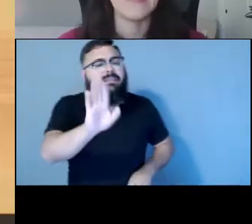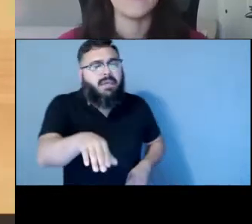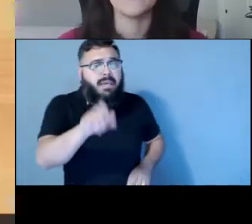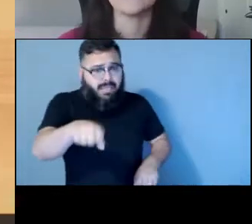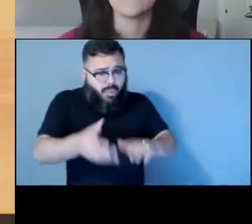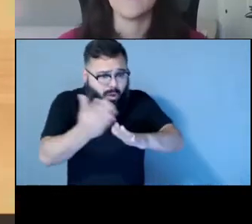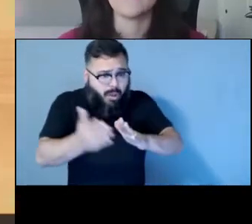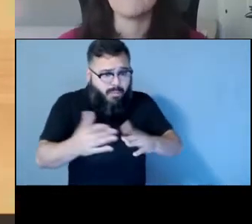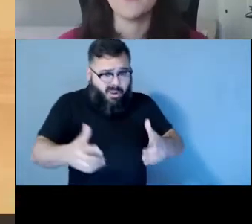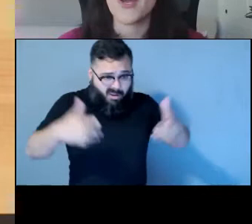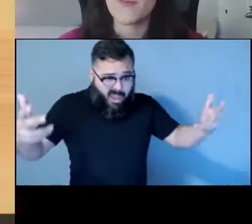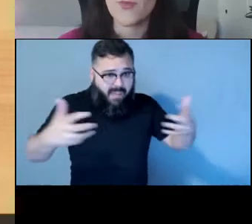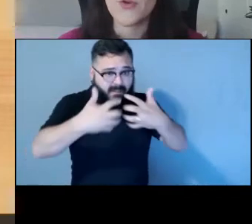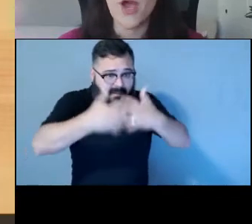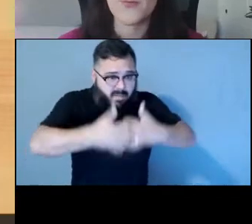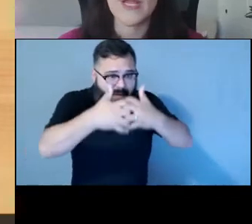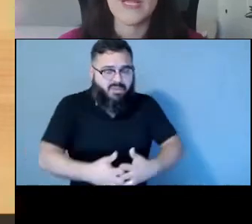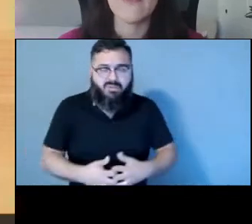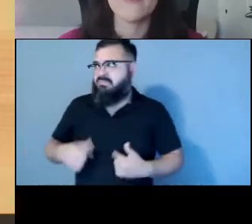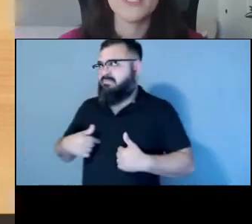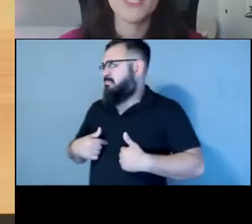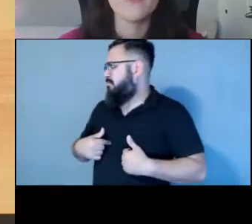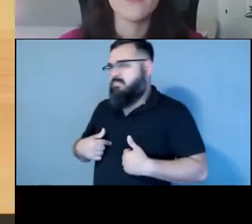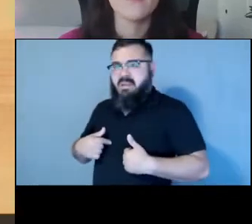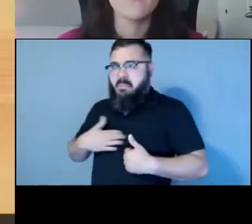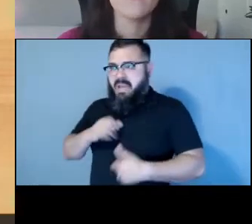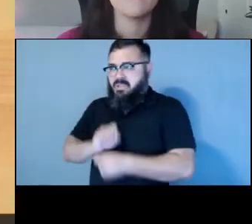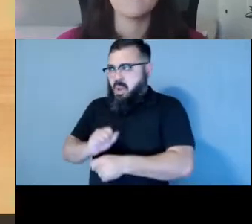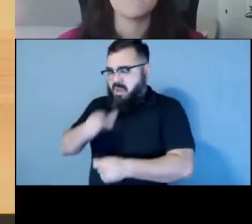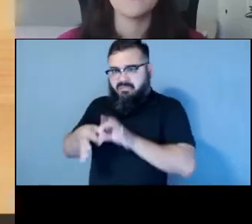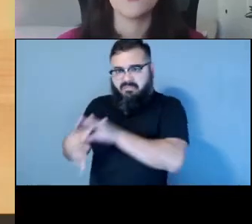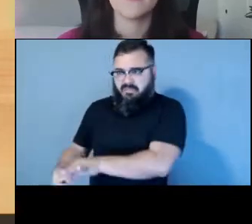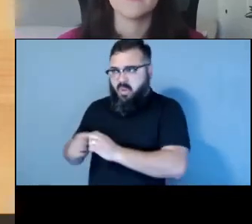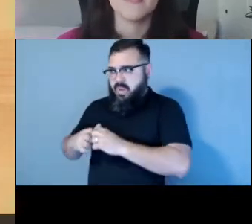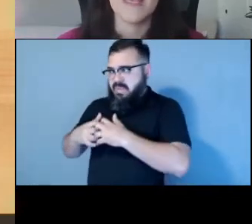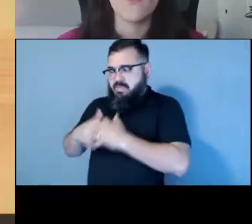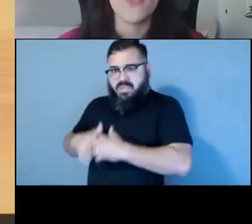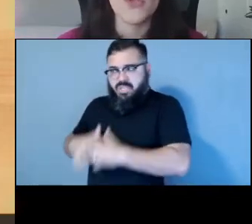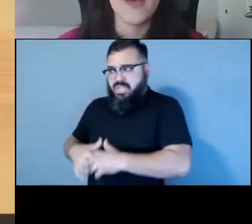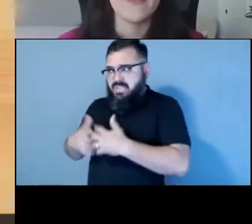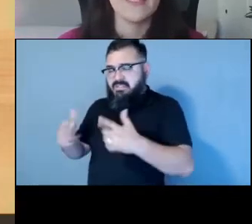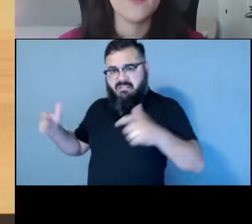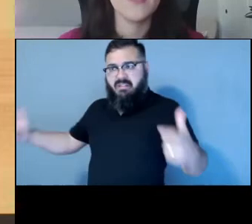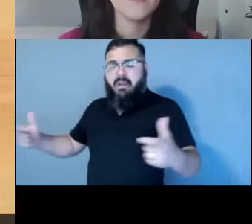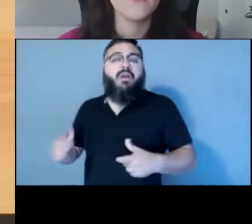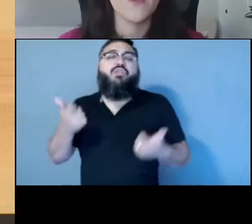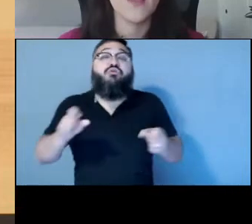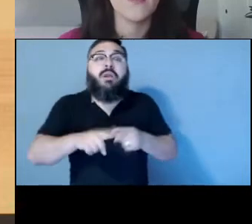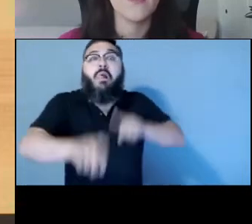and it's not a job where you're operating heavy machinery, they may be trying to get at whether you have a disability or not